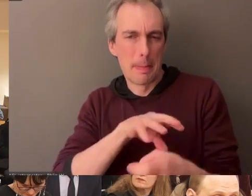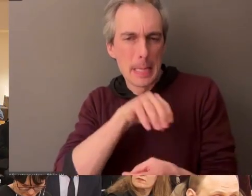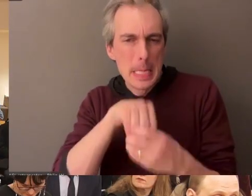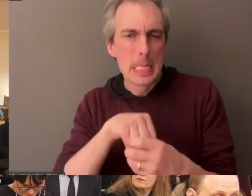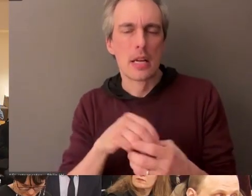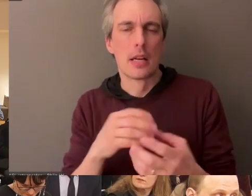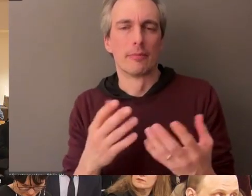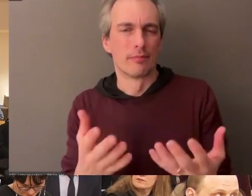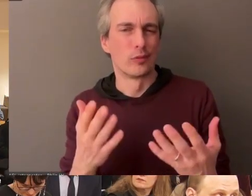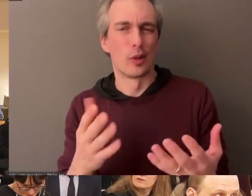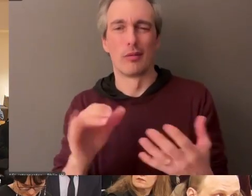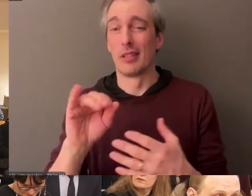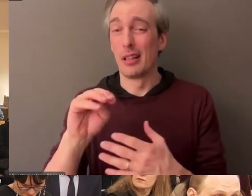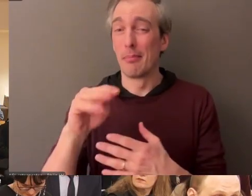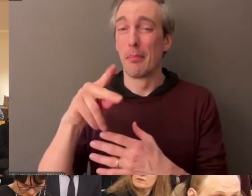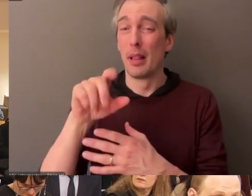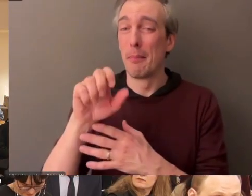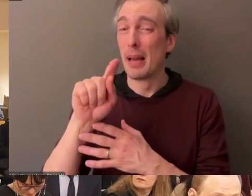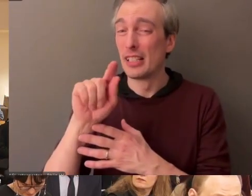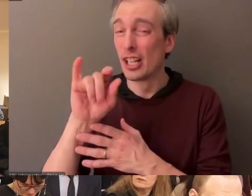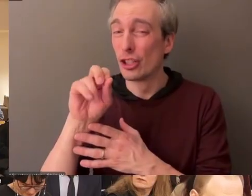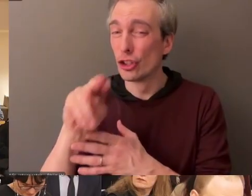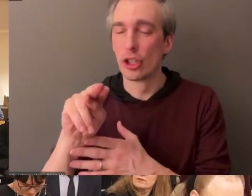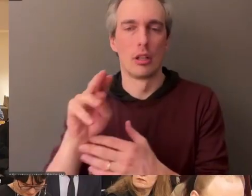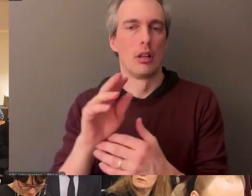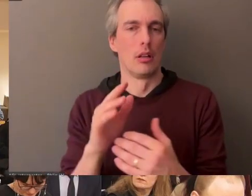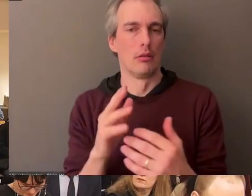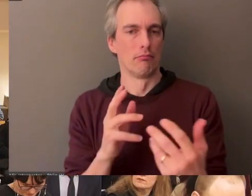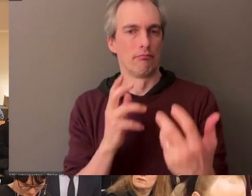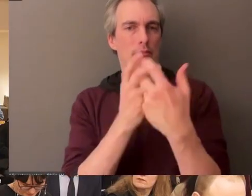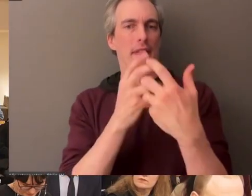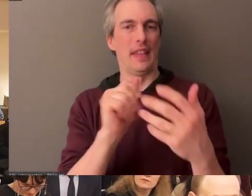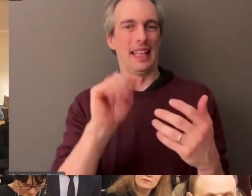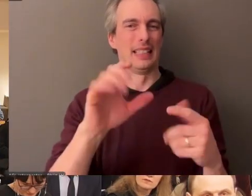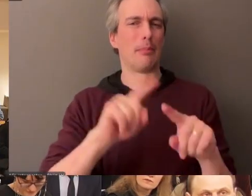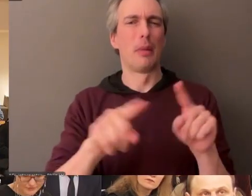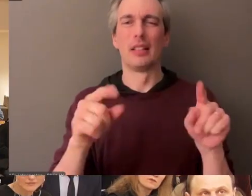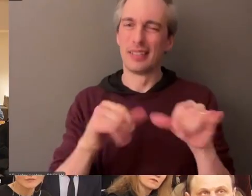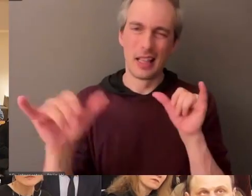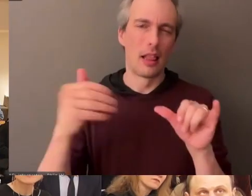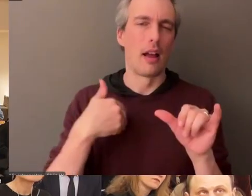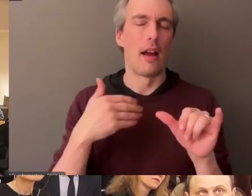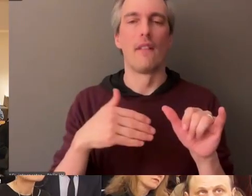And yet there's an accessibility issue. Discovered after implementation.